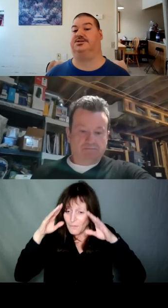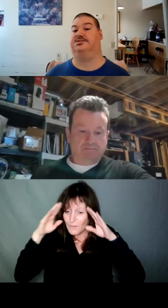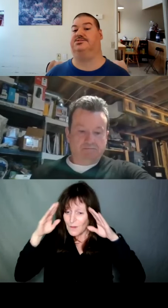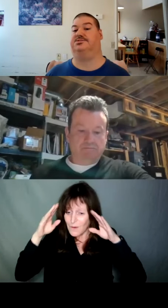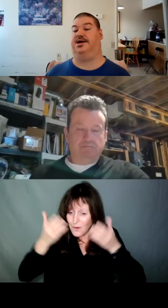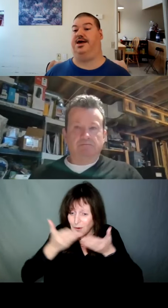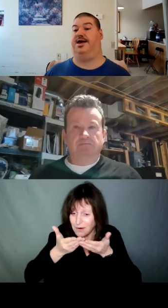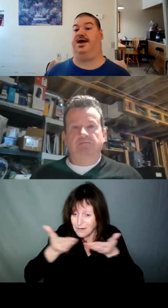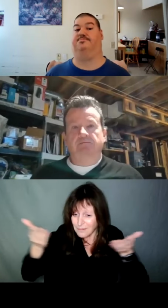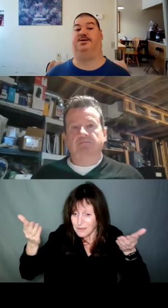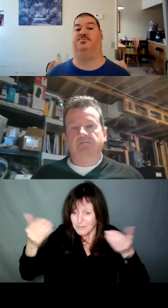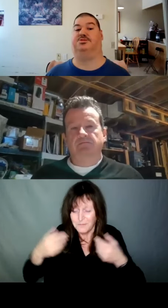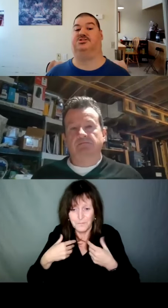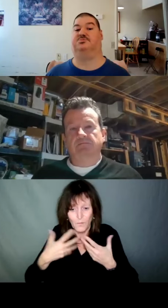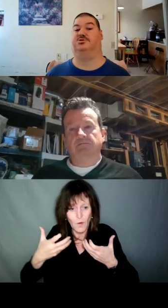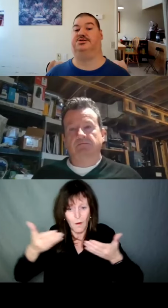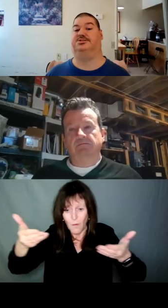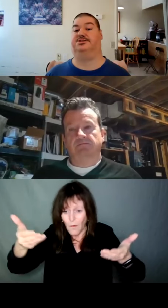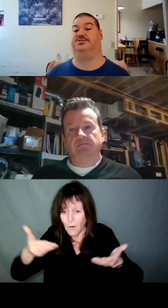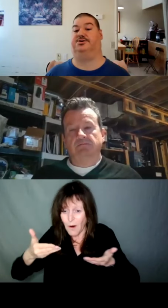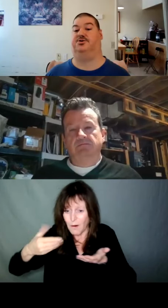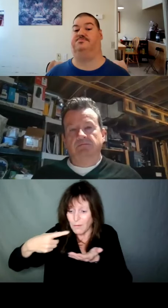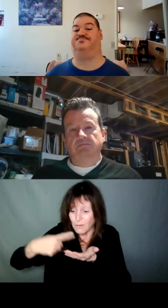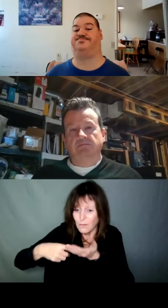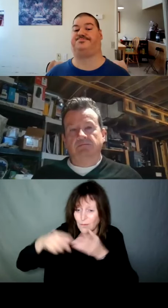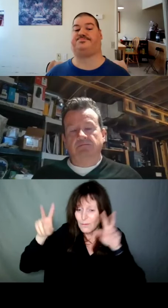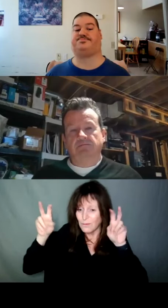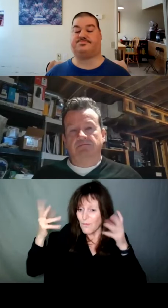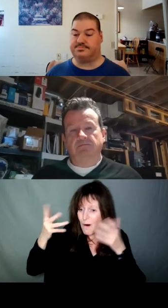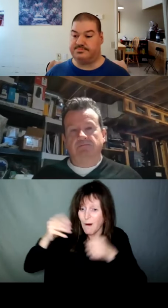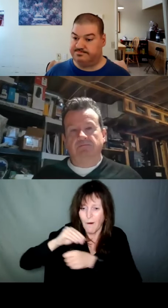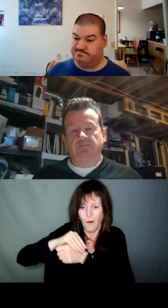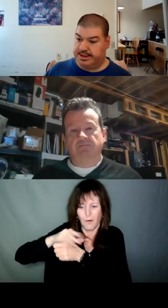Hello everyone.